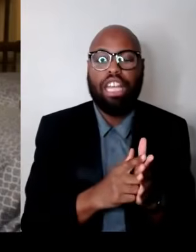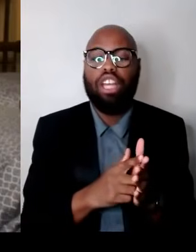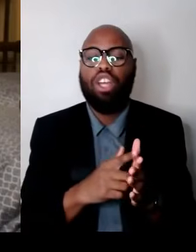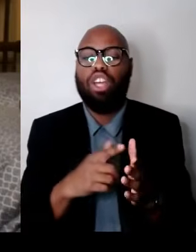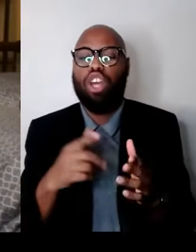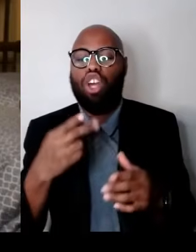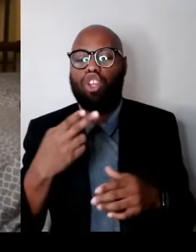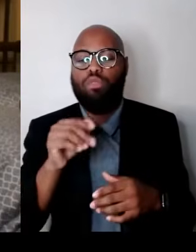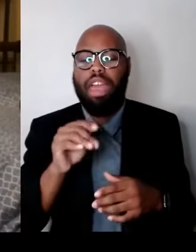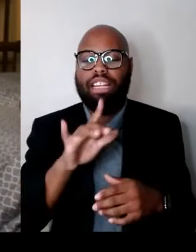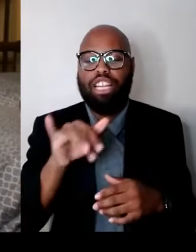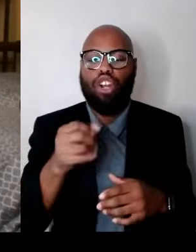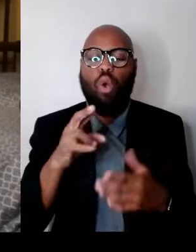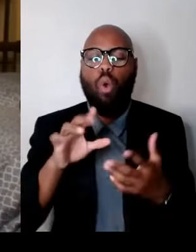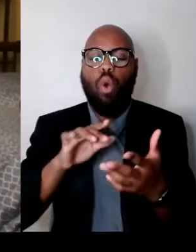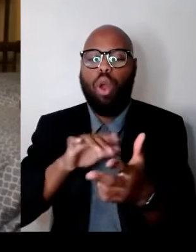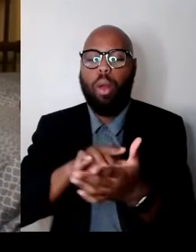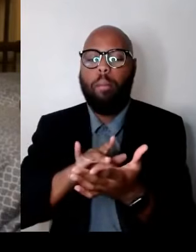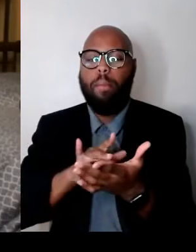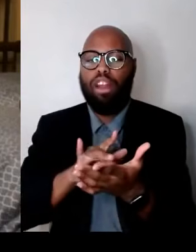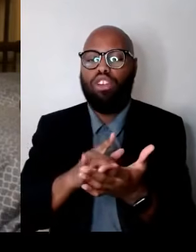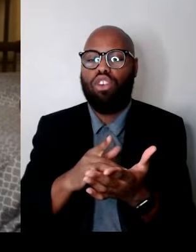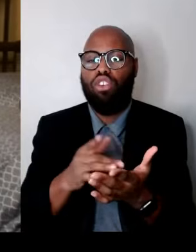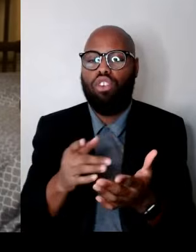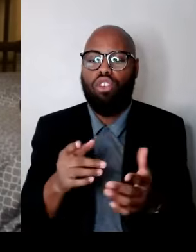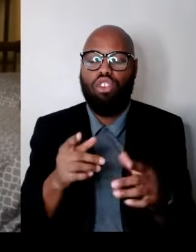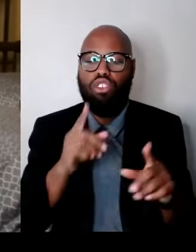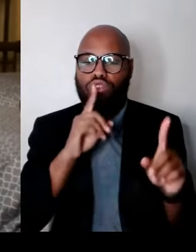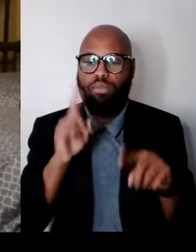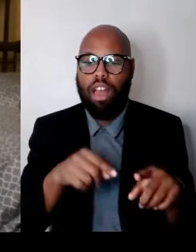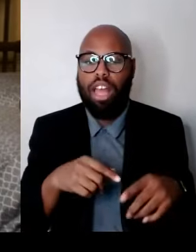but I would pose that the response needs to be organizing,